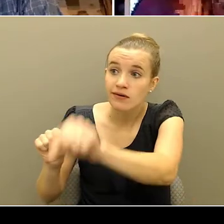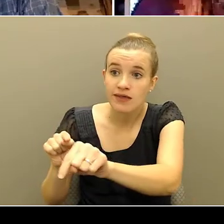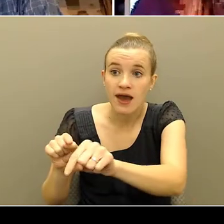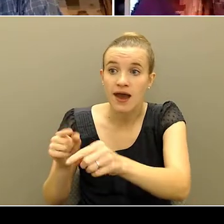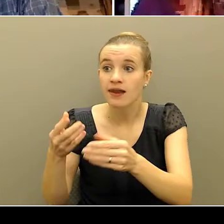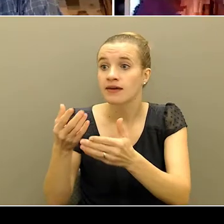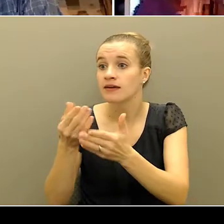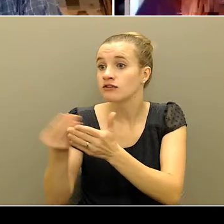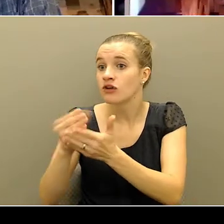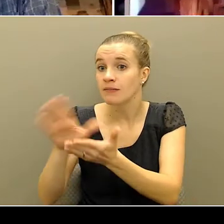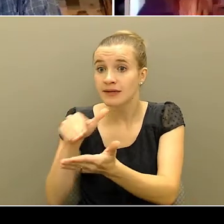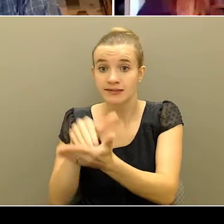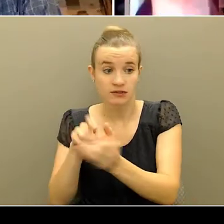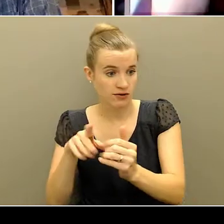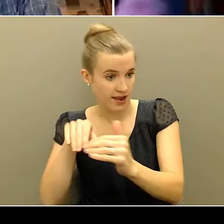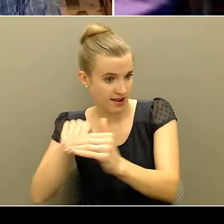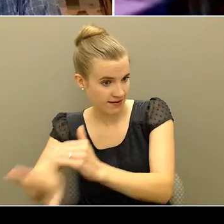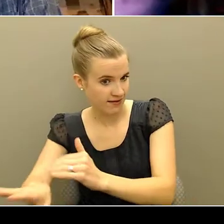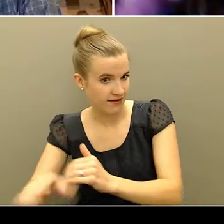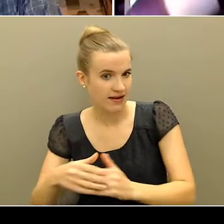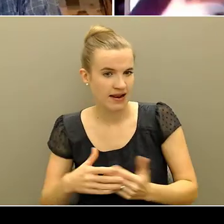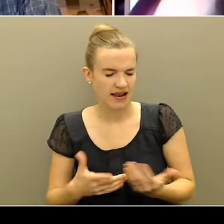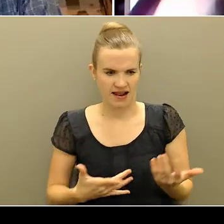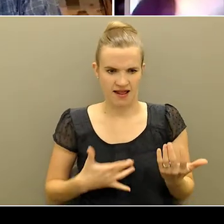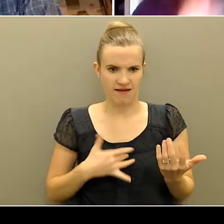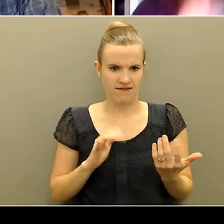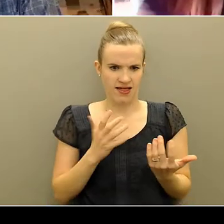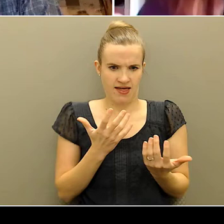Where, you know, some is coming into town and visiting, you know, a wedding